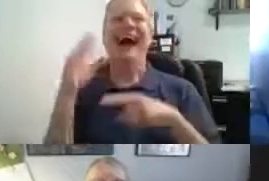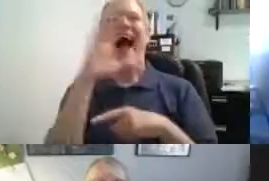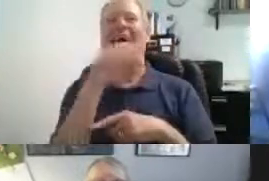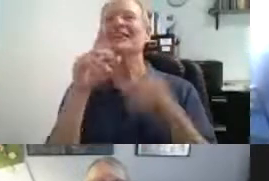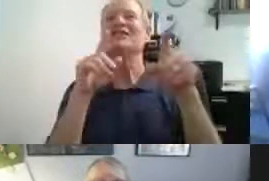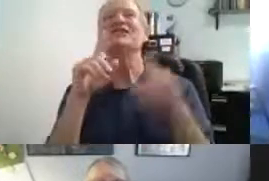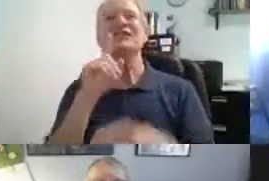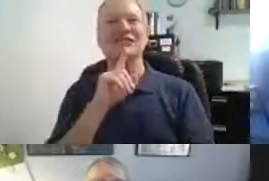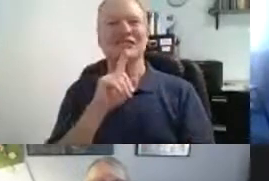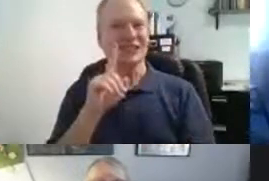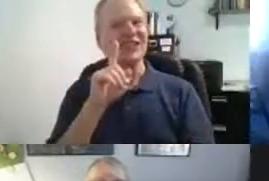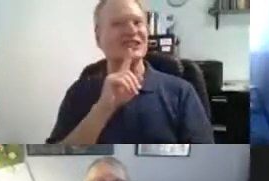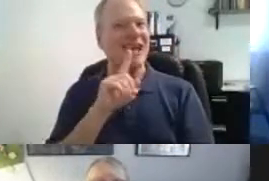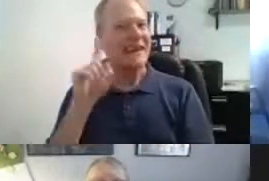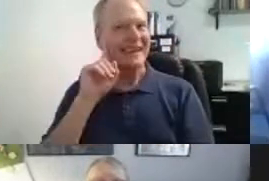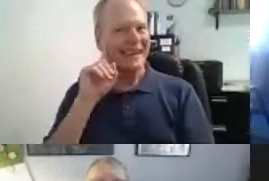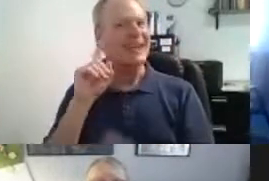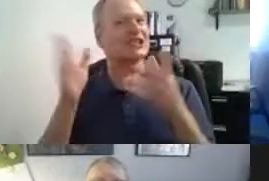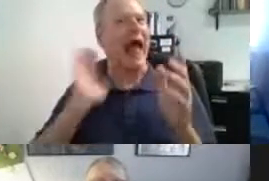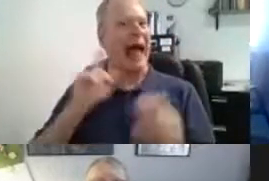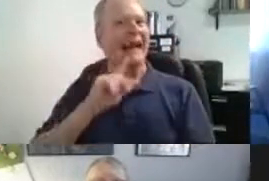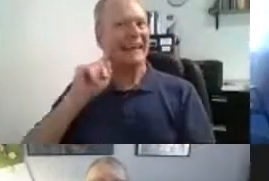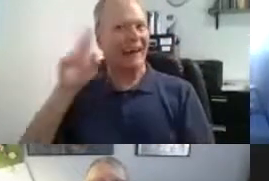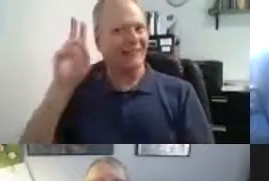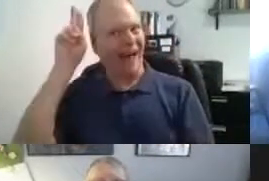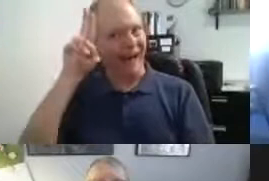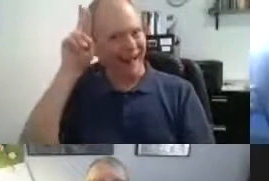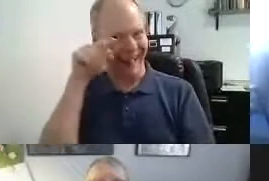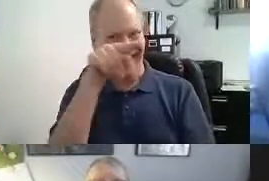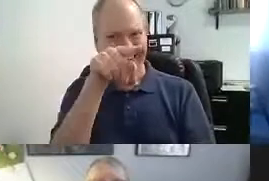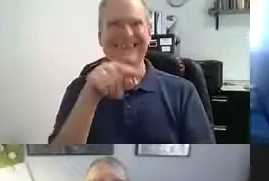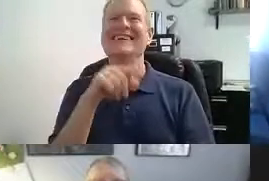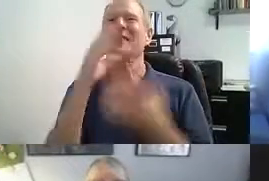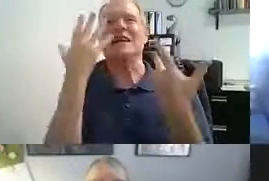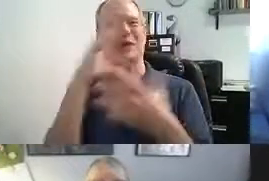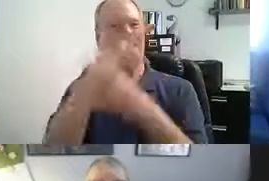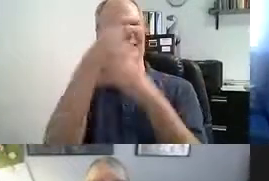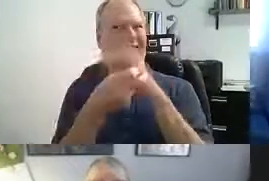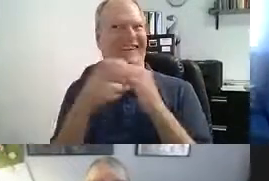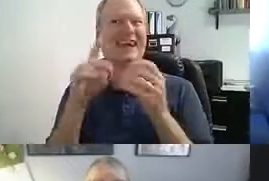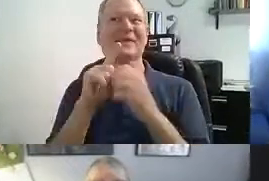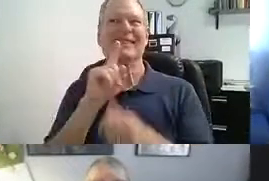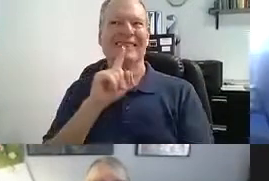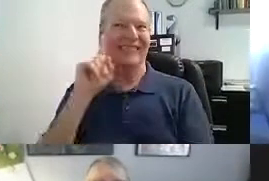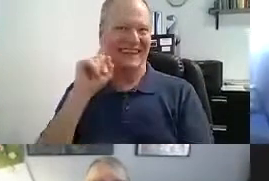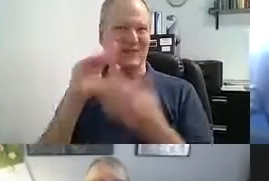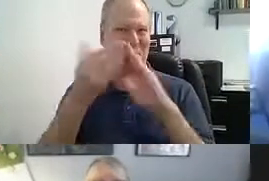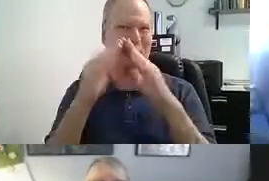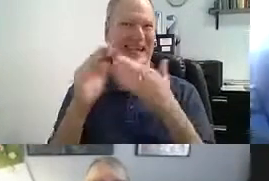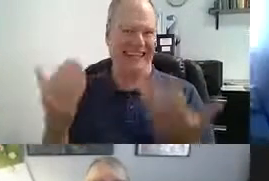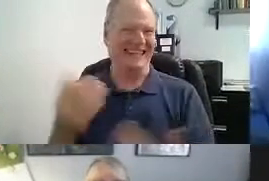She has a Deaf uncle and now, she has immersed herself in the Deaf community.